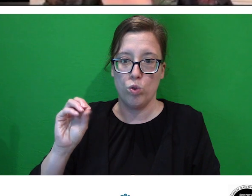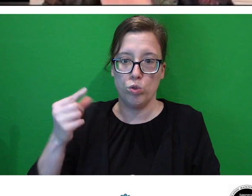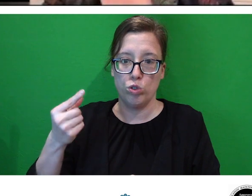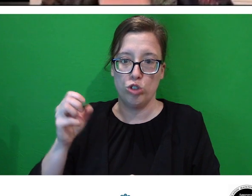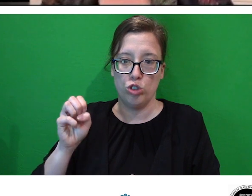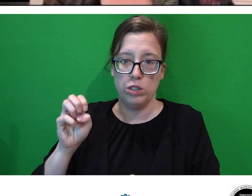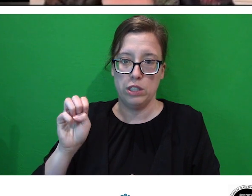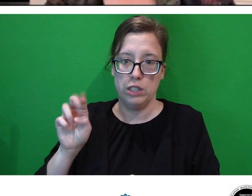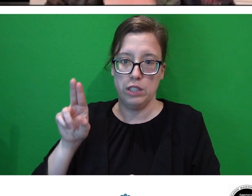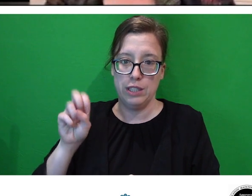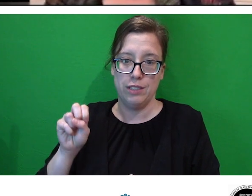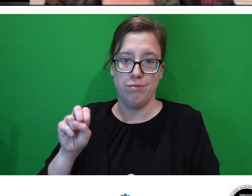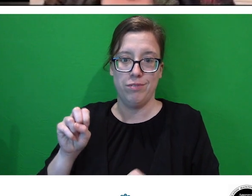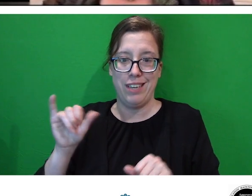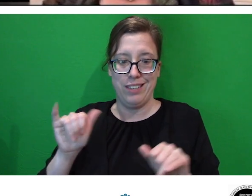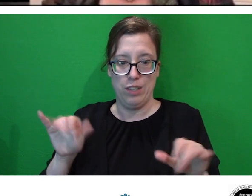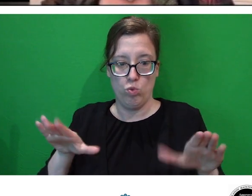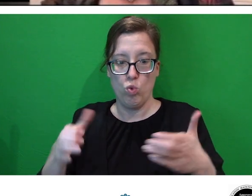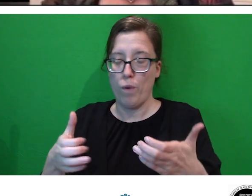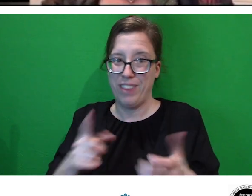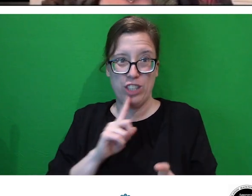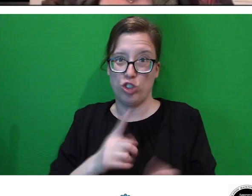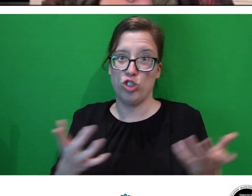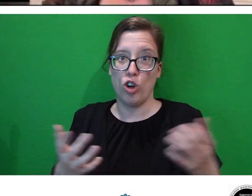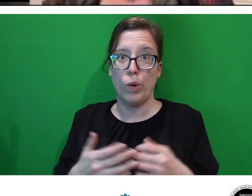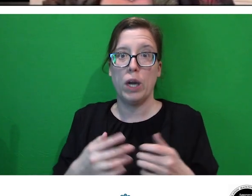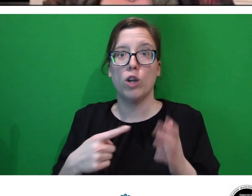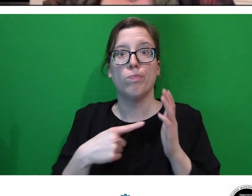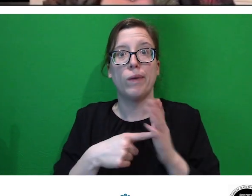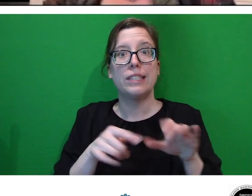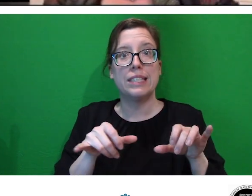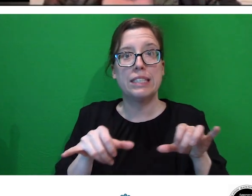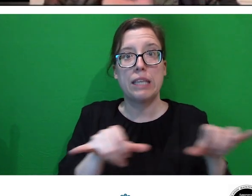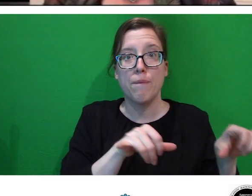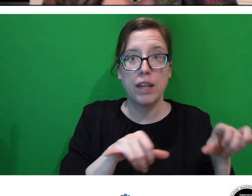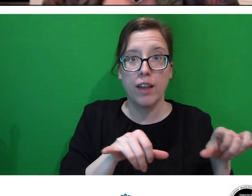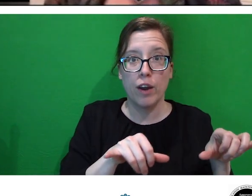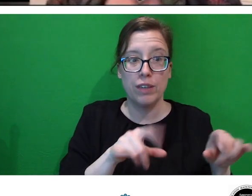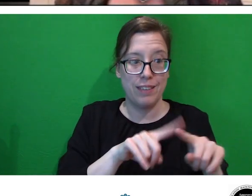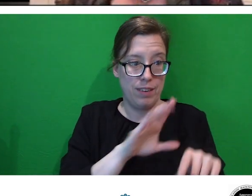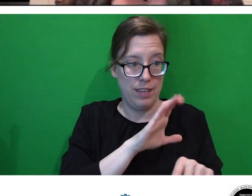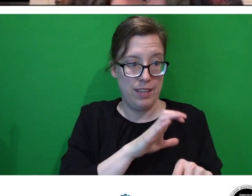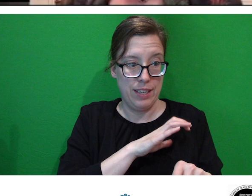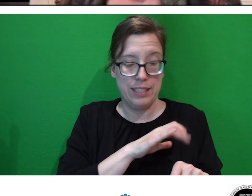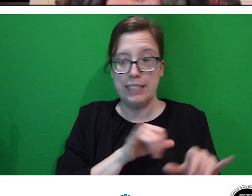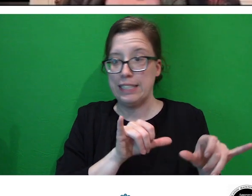that learners who experience deafblindness are incredibly heterogeneous as a group.